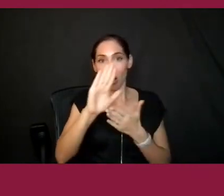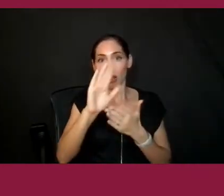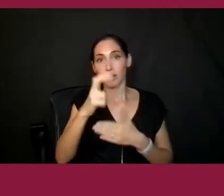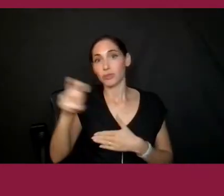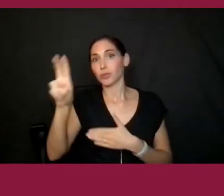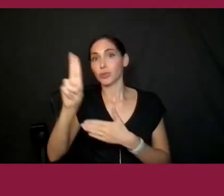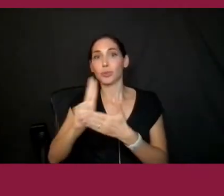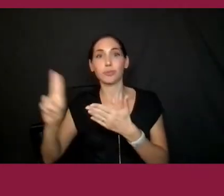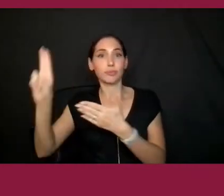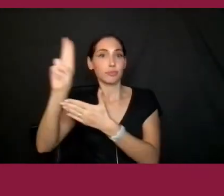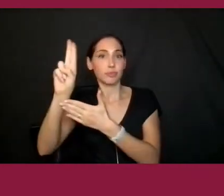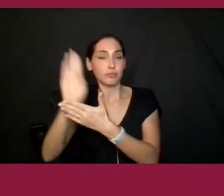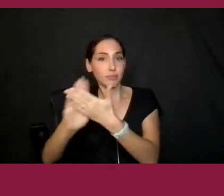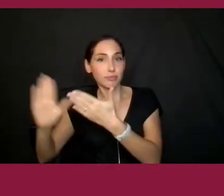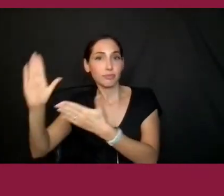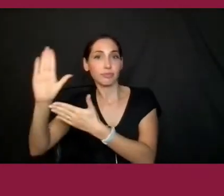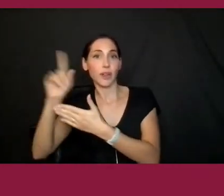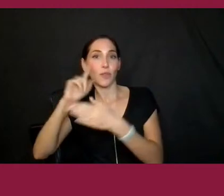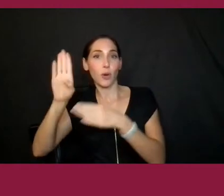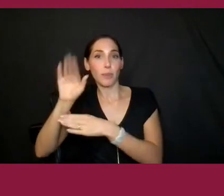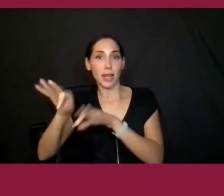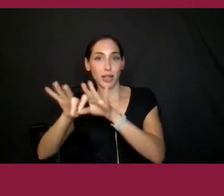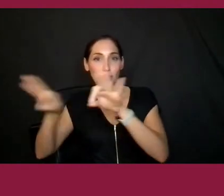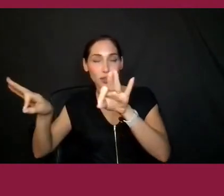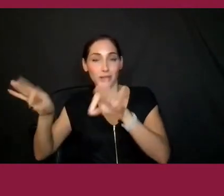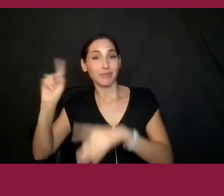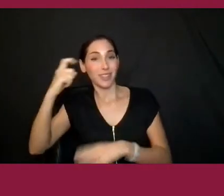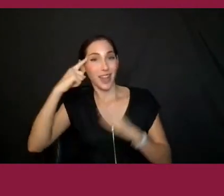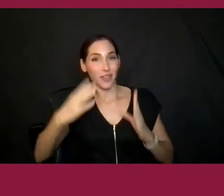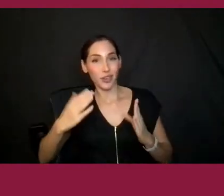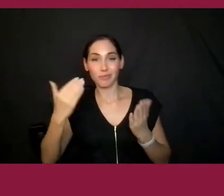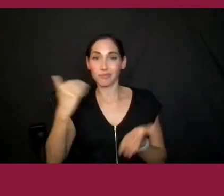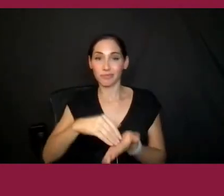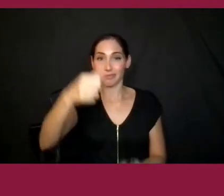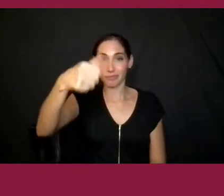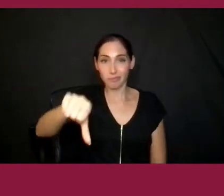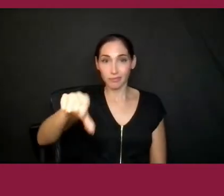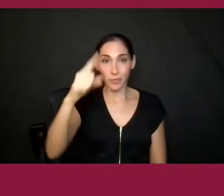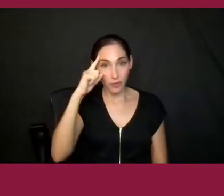division baccalaureate programs, vetoed by the governor again for cost reasons.